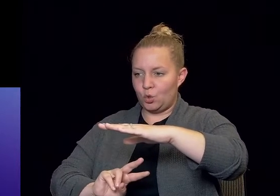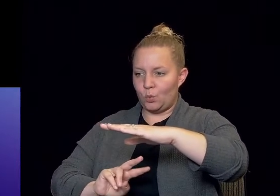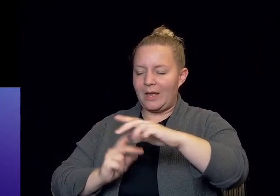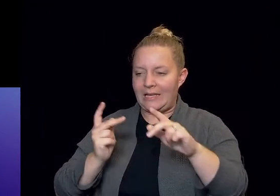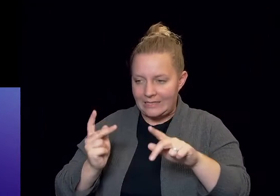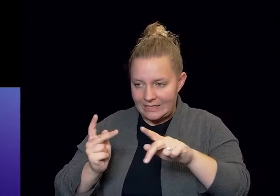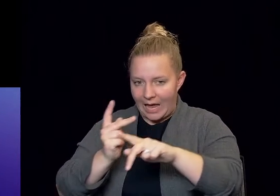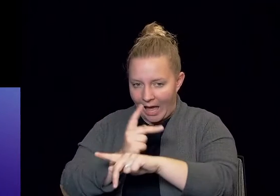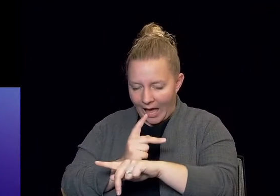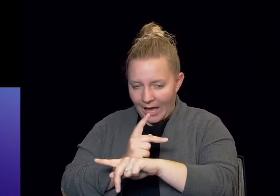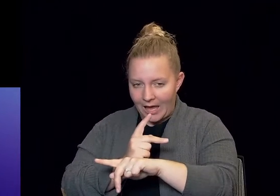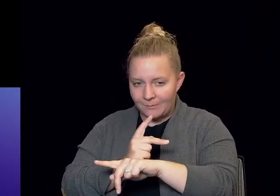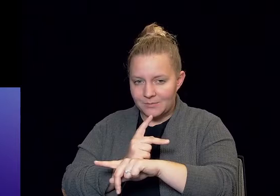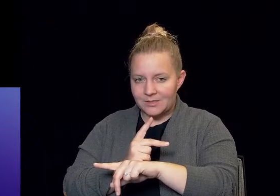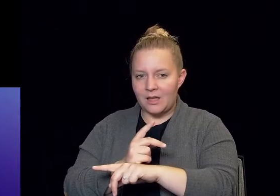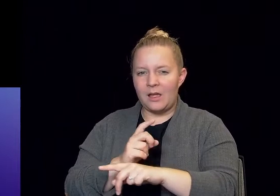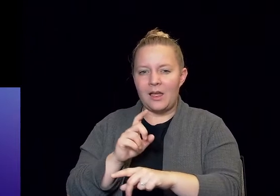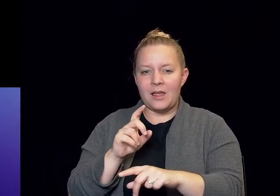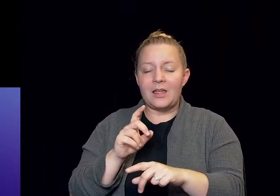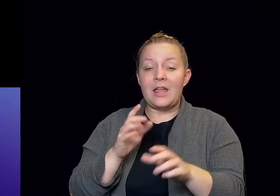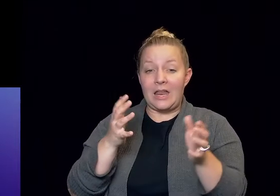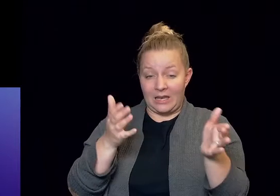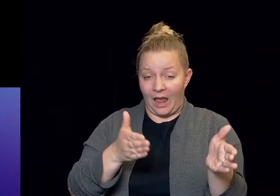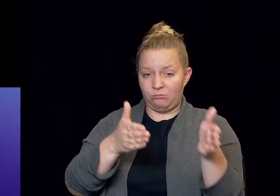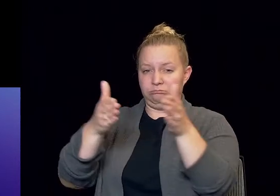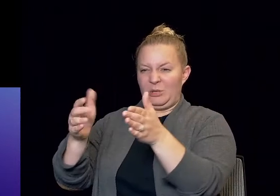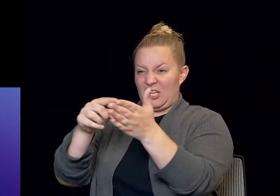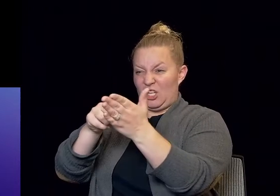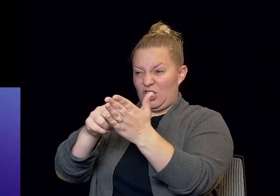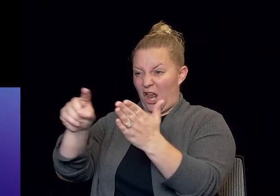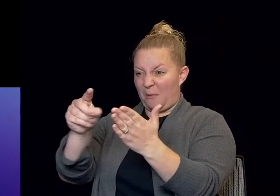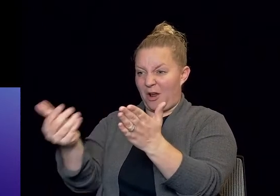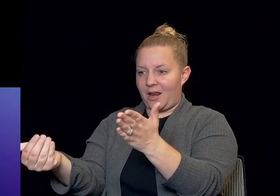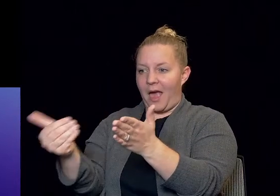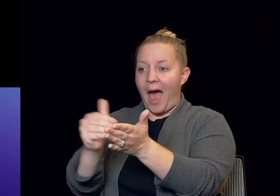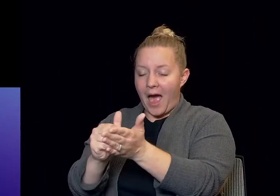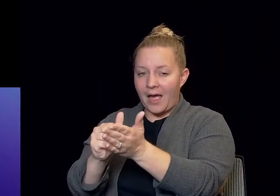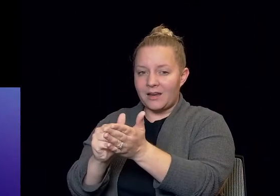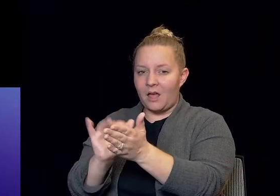check mark this one as well, so when I check mark here this fraction is still negative